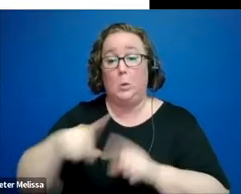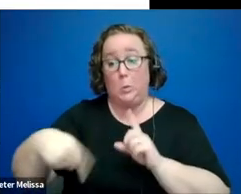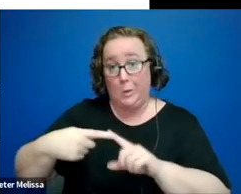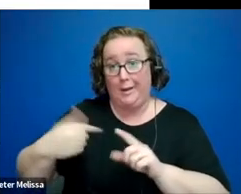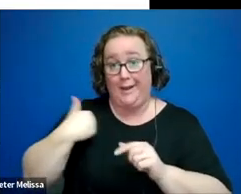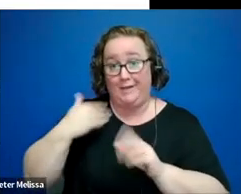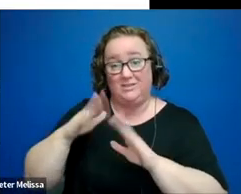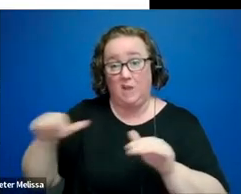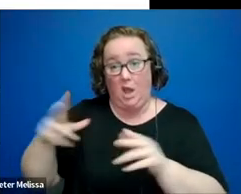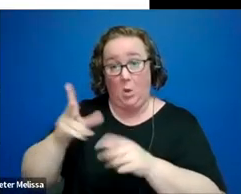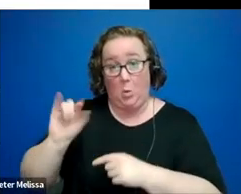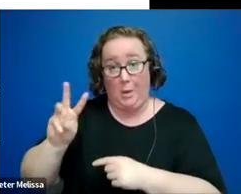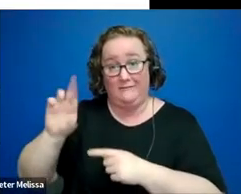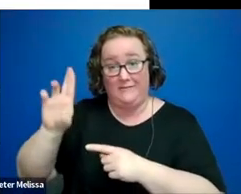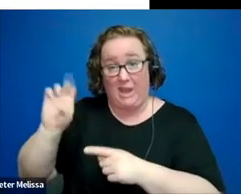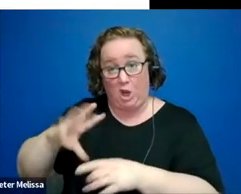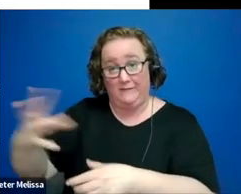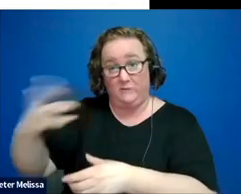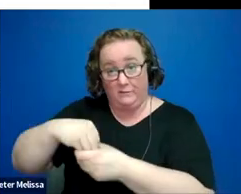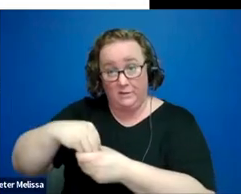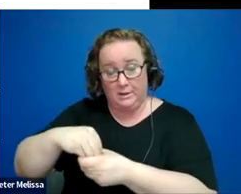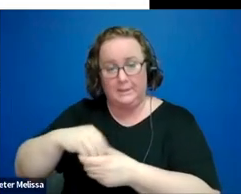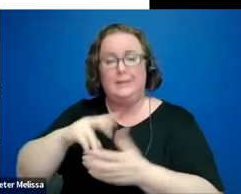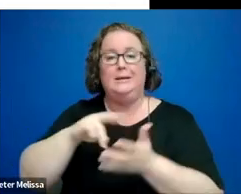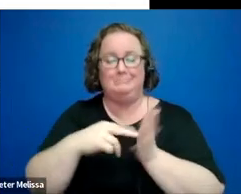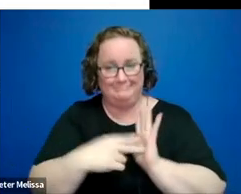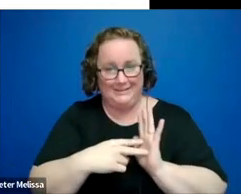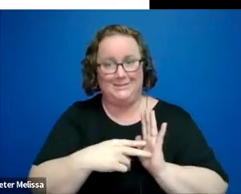they are more likely than non-disabled people to